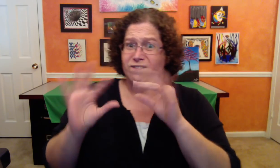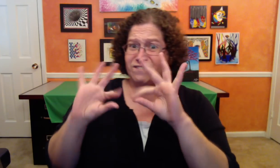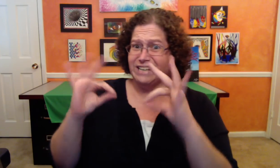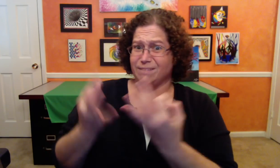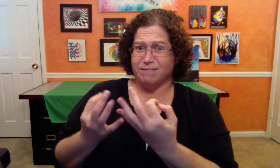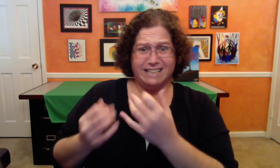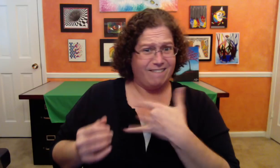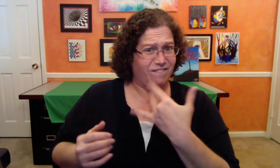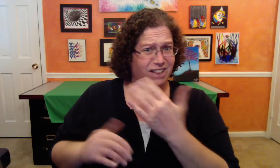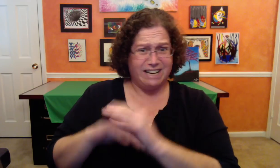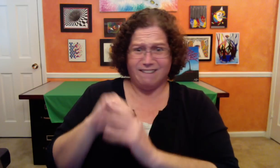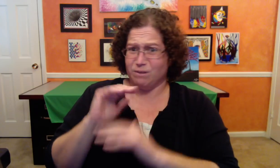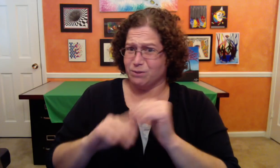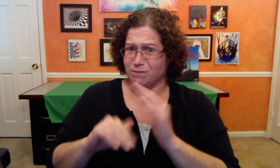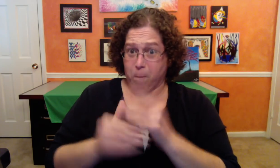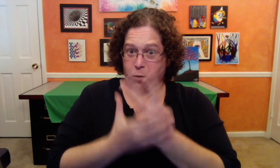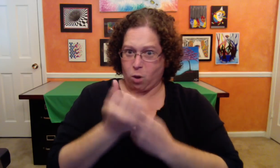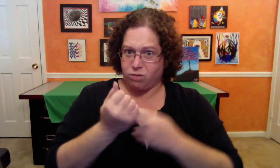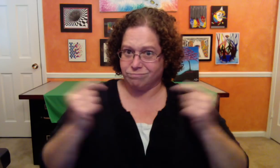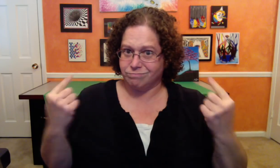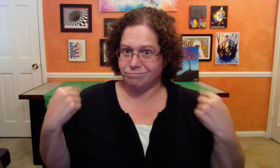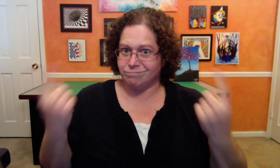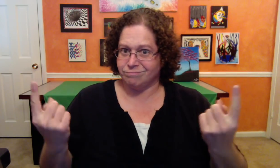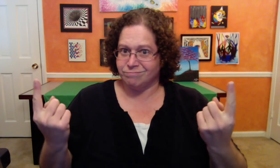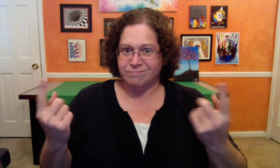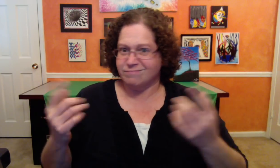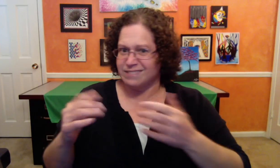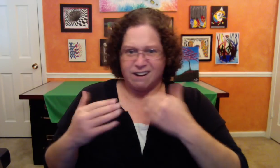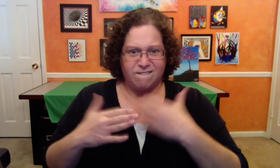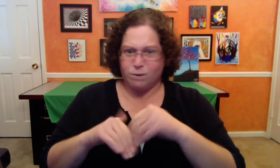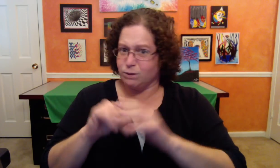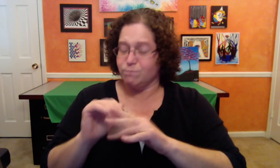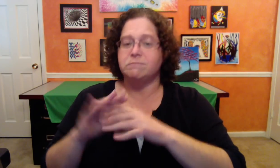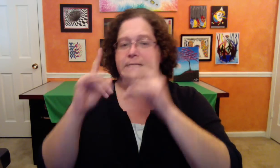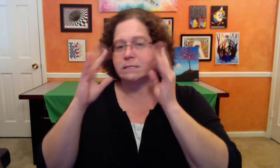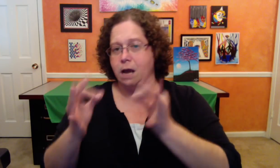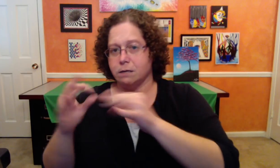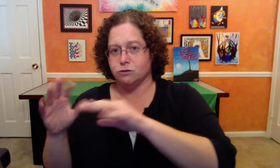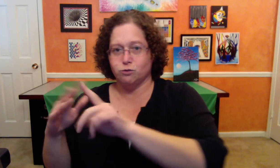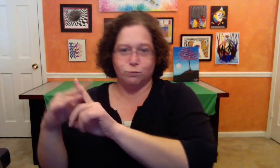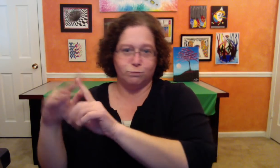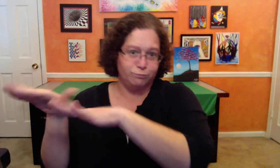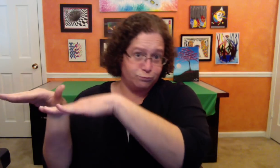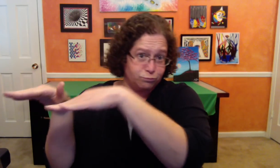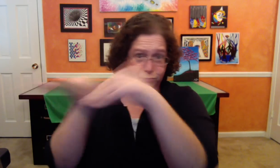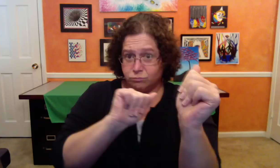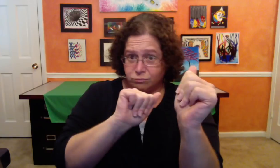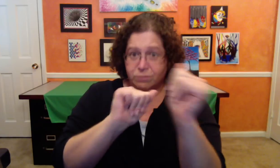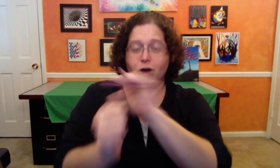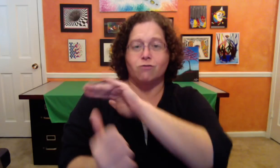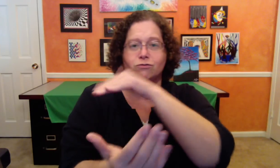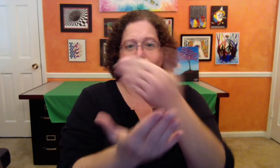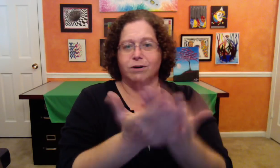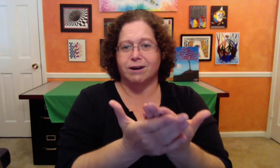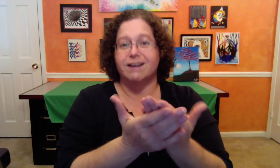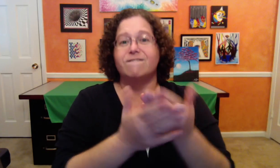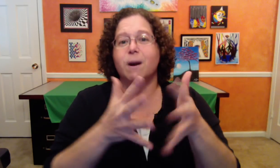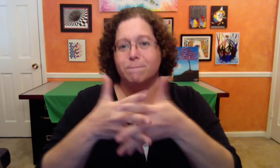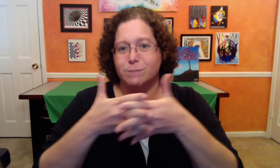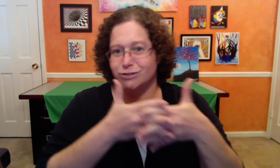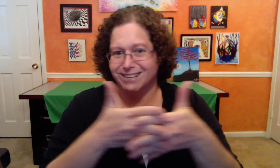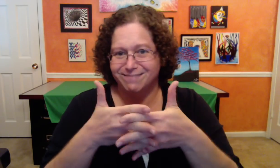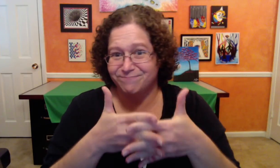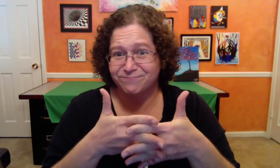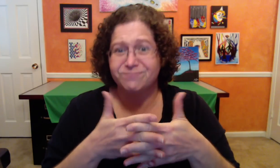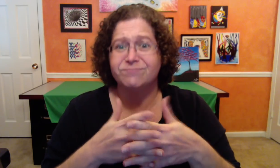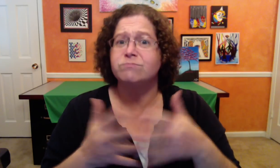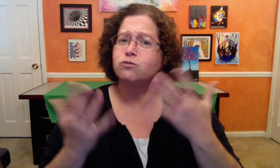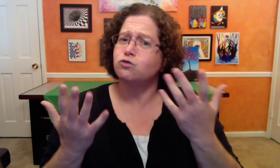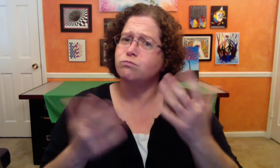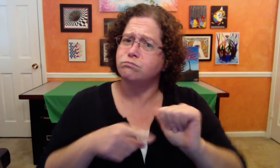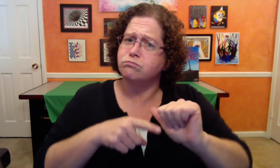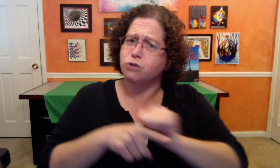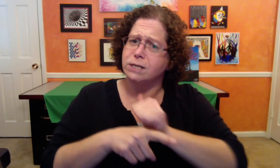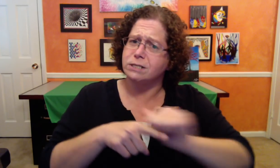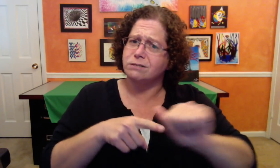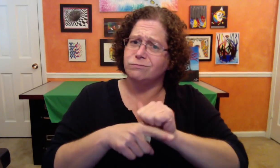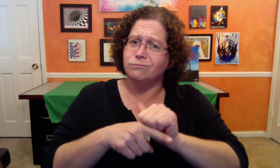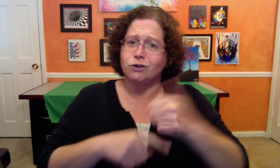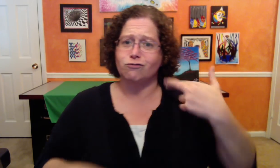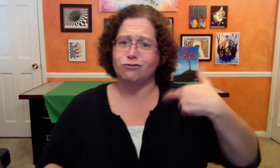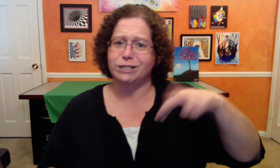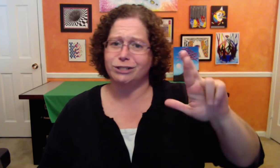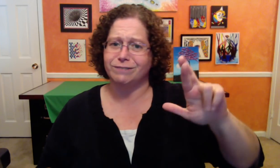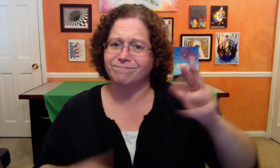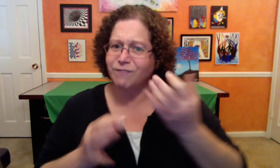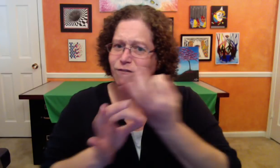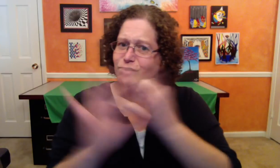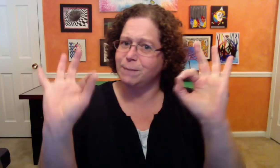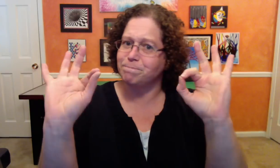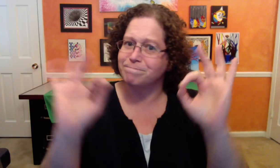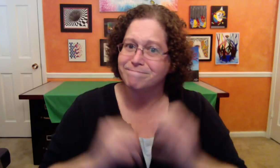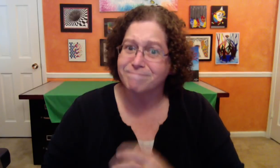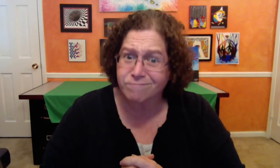My families were not comfortable, and decided to immigrate to U.S.A., so that they can practice their religious freedom.